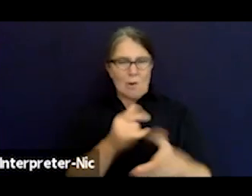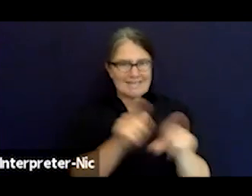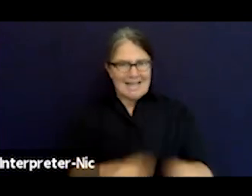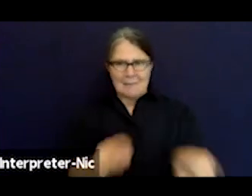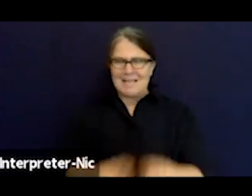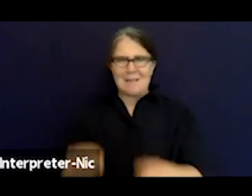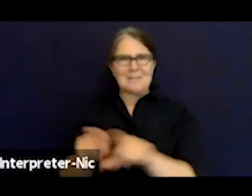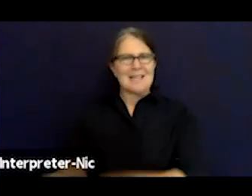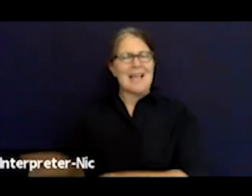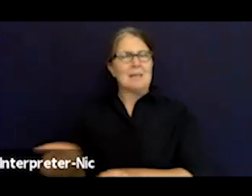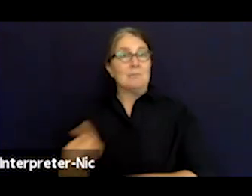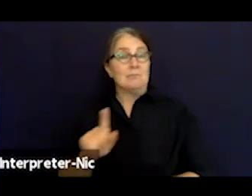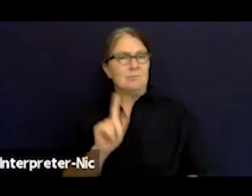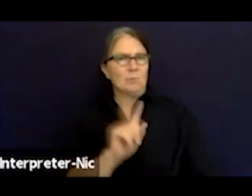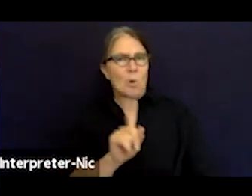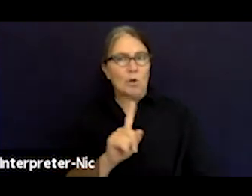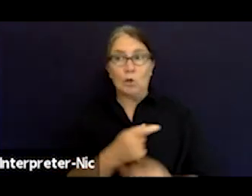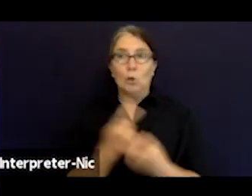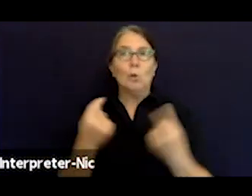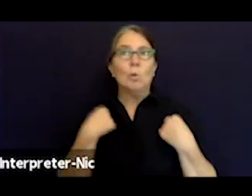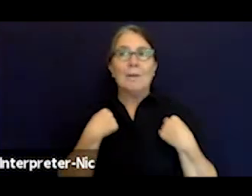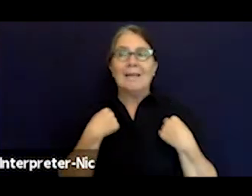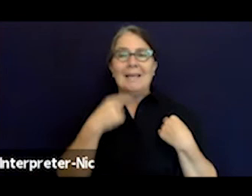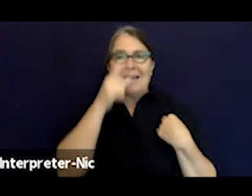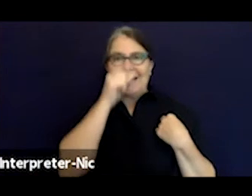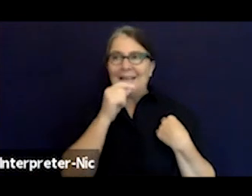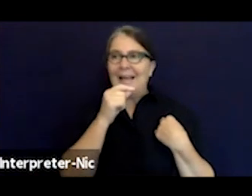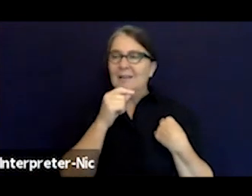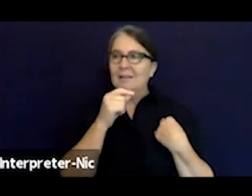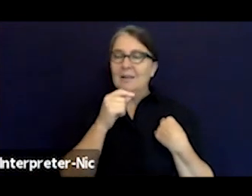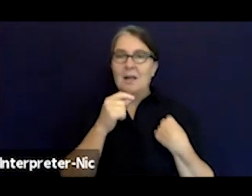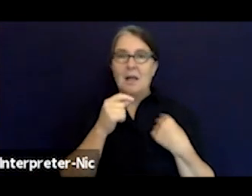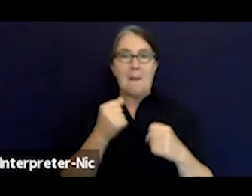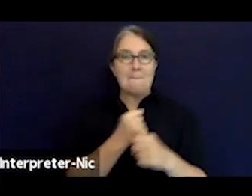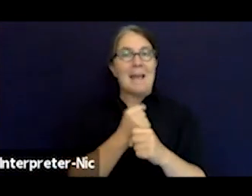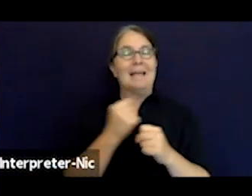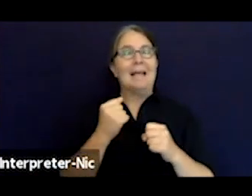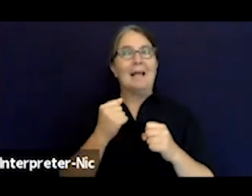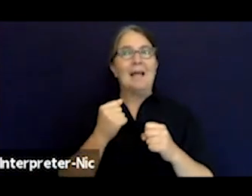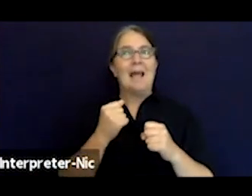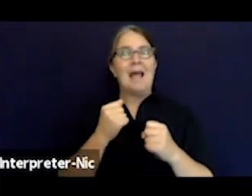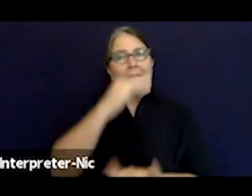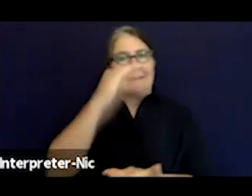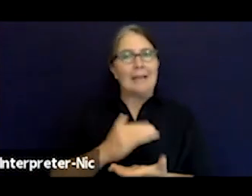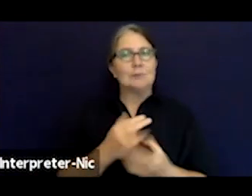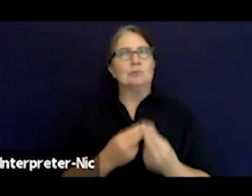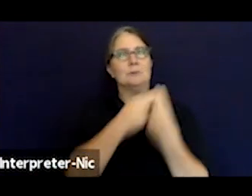we can help lower the workload for our colleagues by helping them see where those pinch points are.